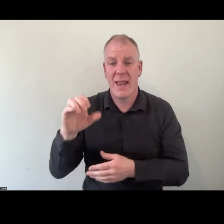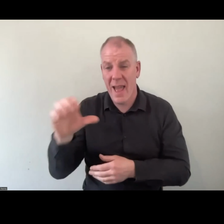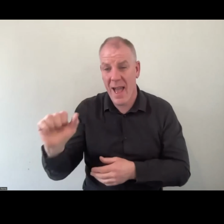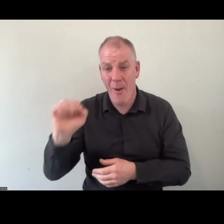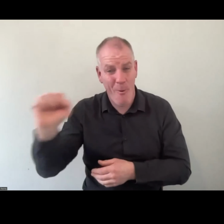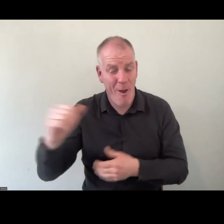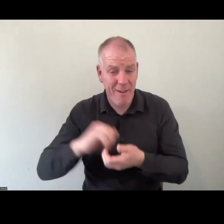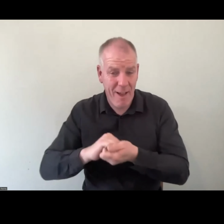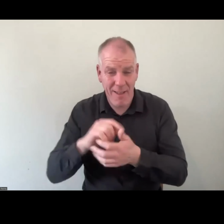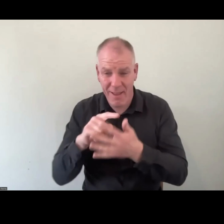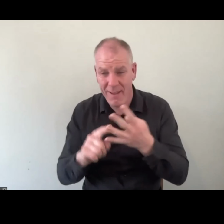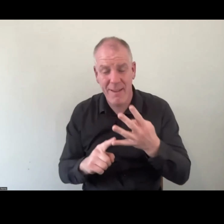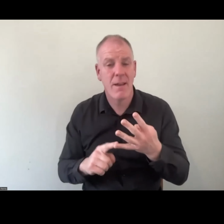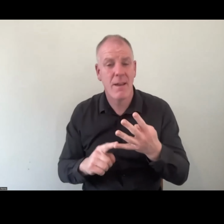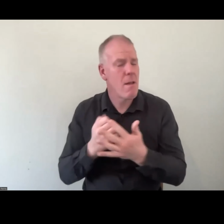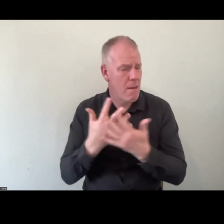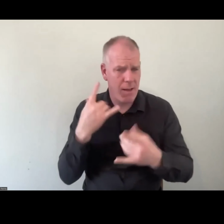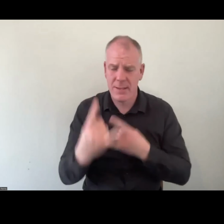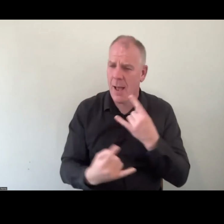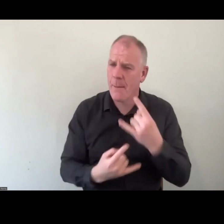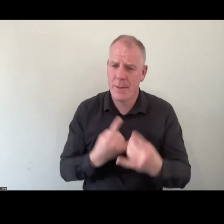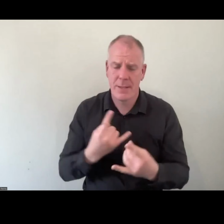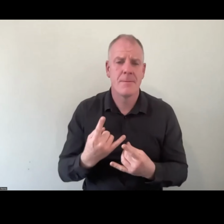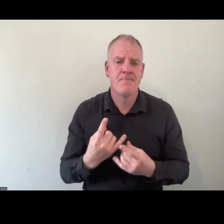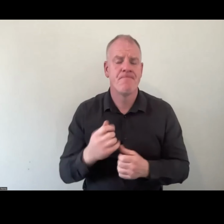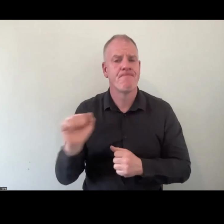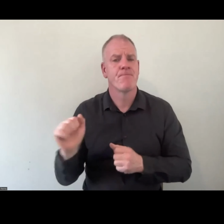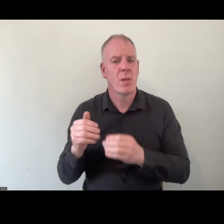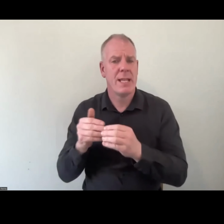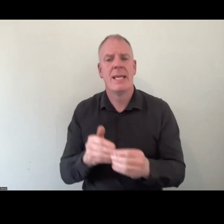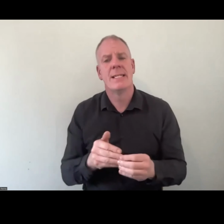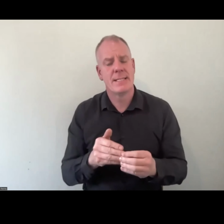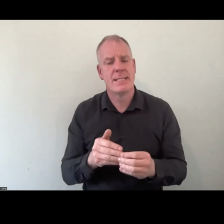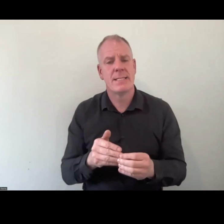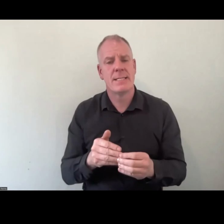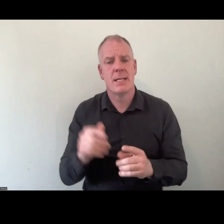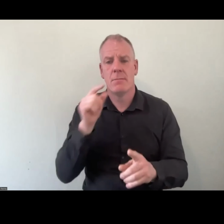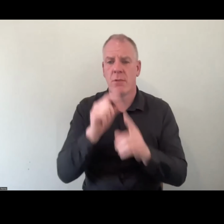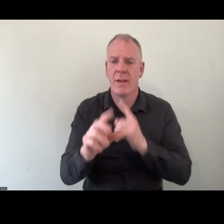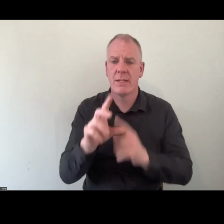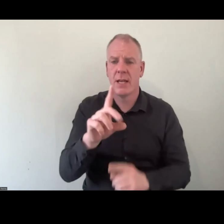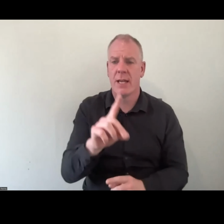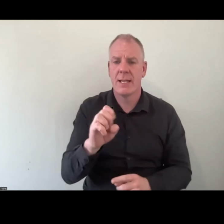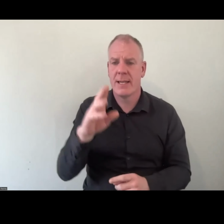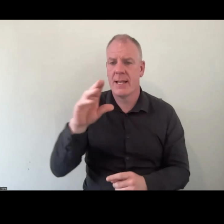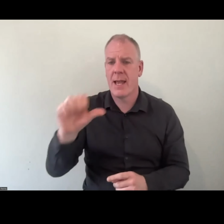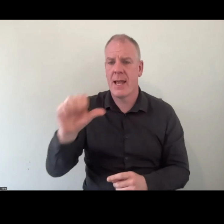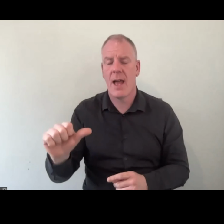and the lead there, Professor Delia Ferri, in the area of law,